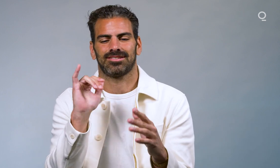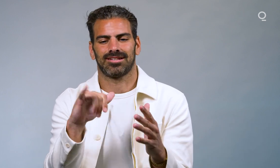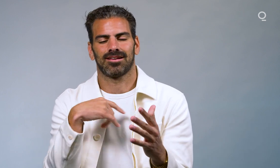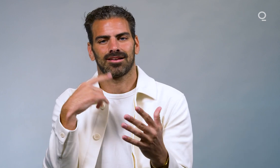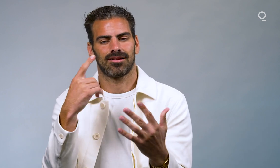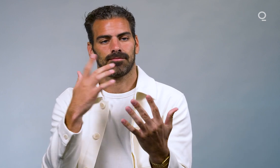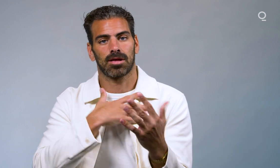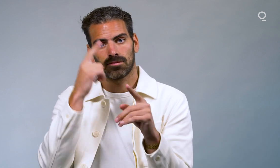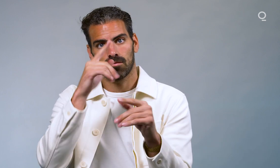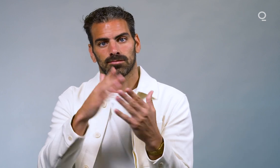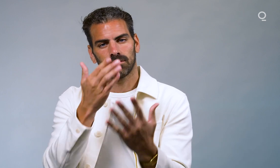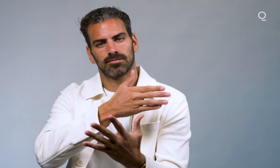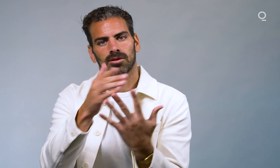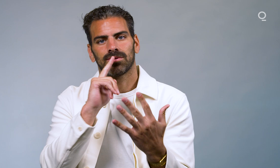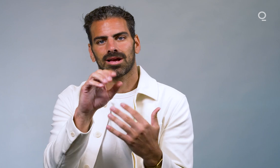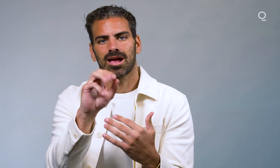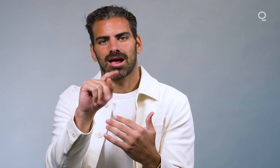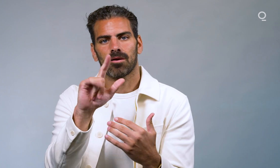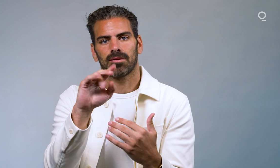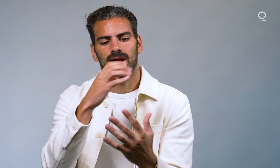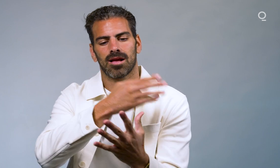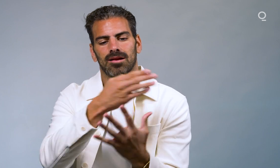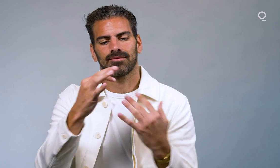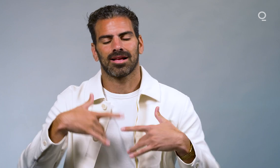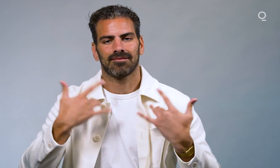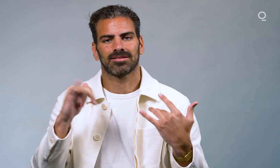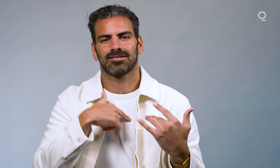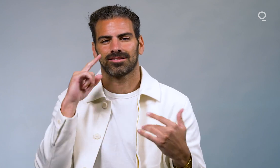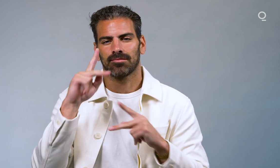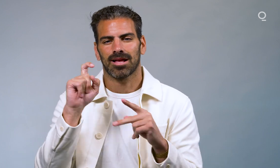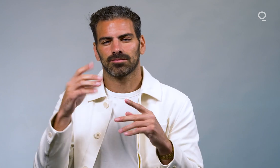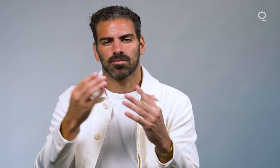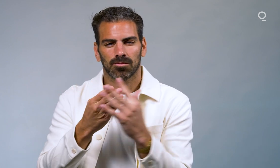and deprivation, you know, in my book, I really work to outline the events sort of,